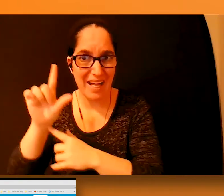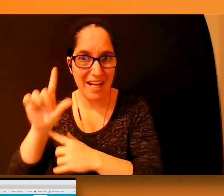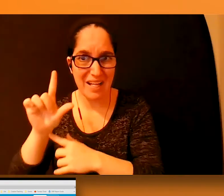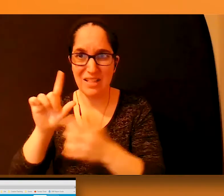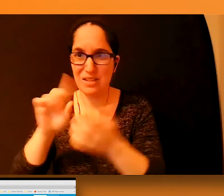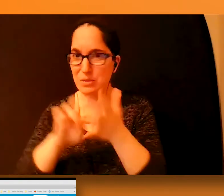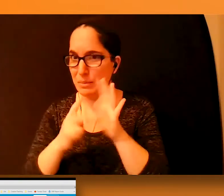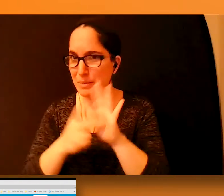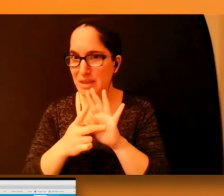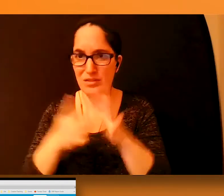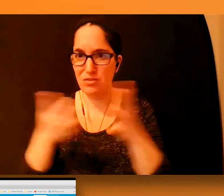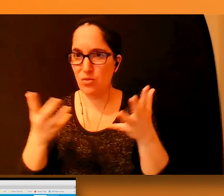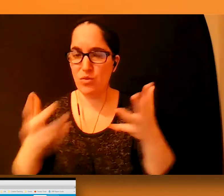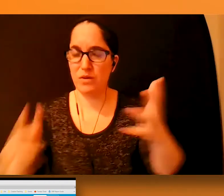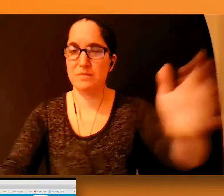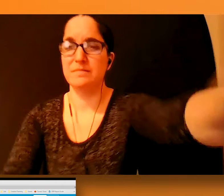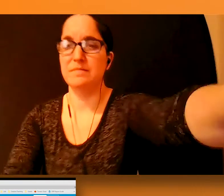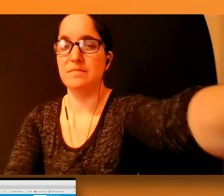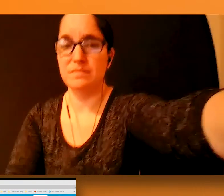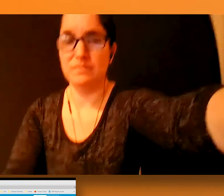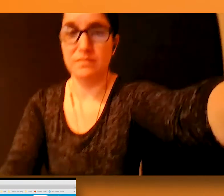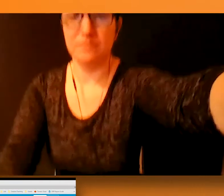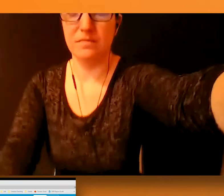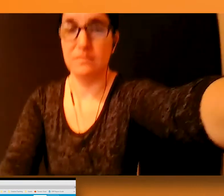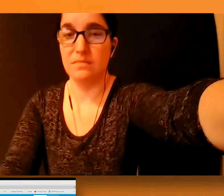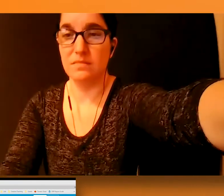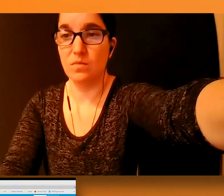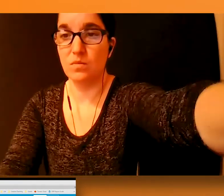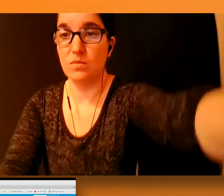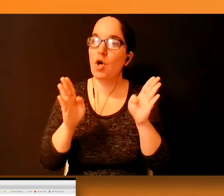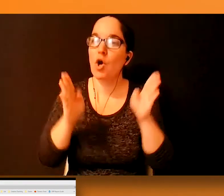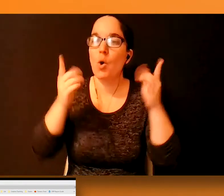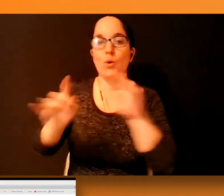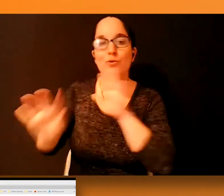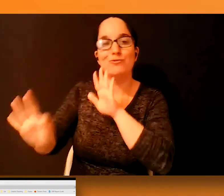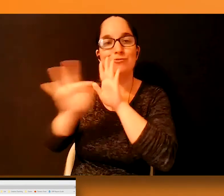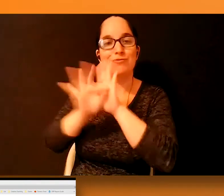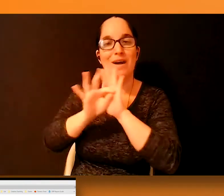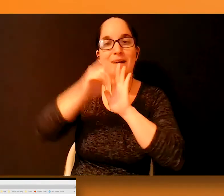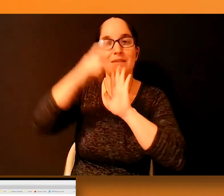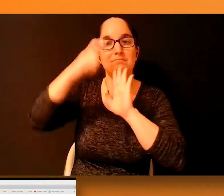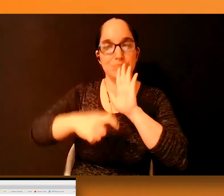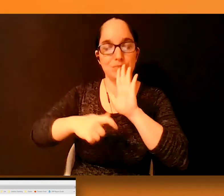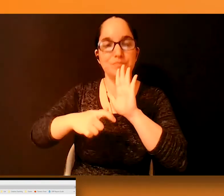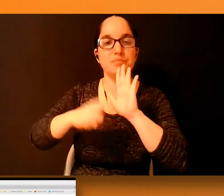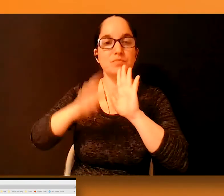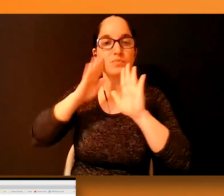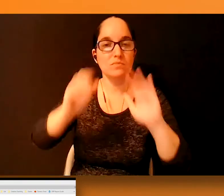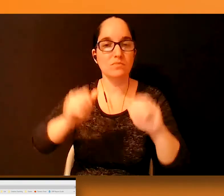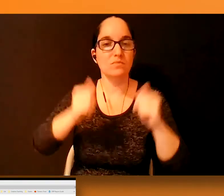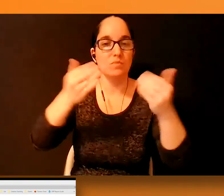the--like 480 L, what that means? It will tell you generally